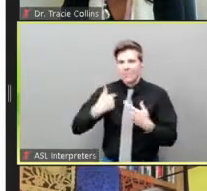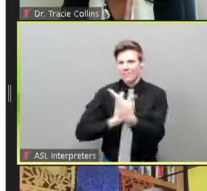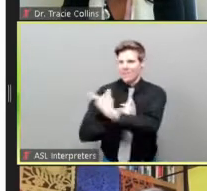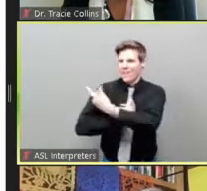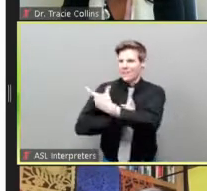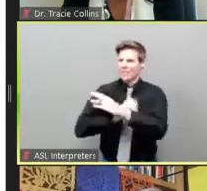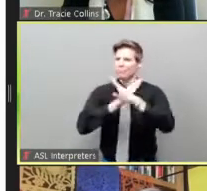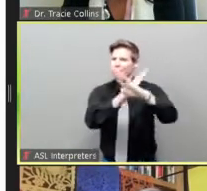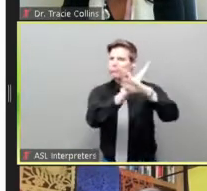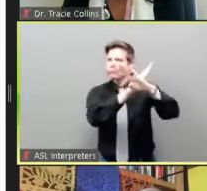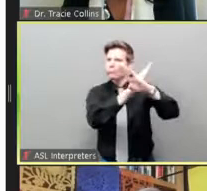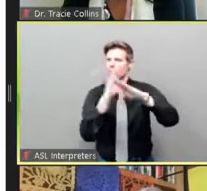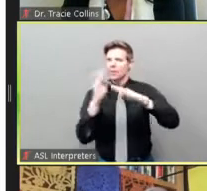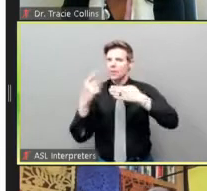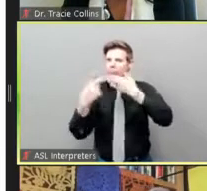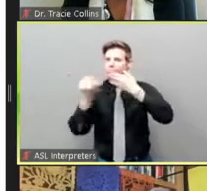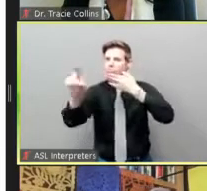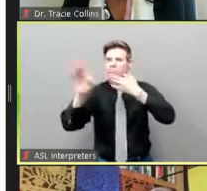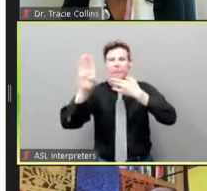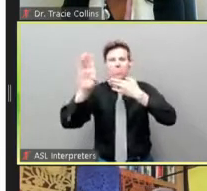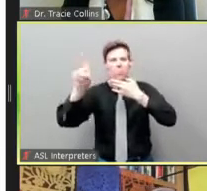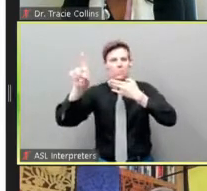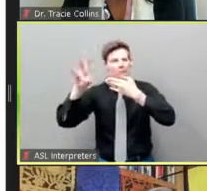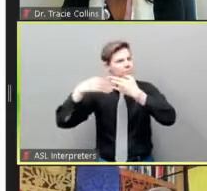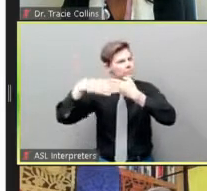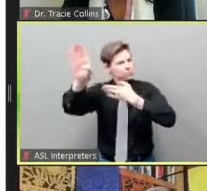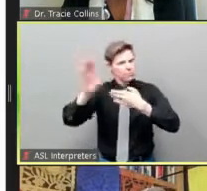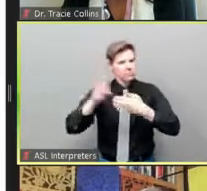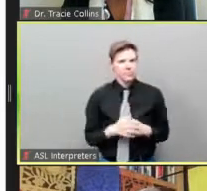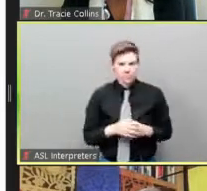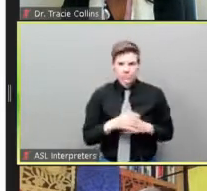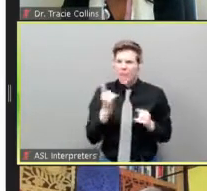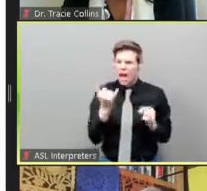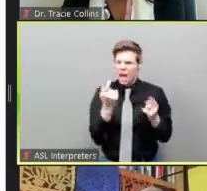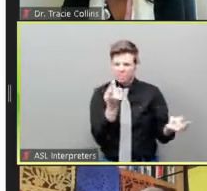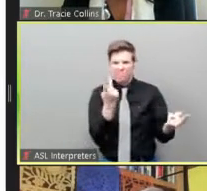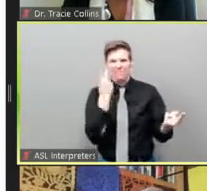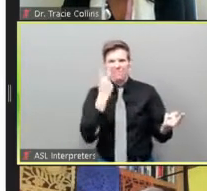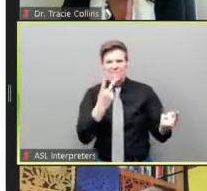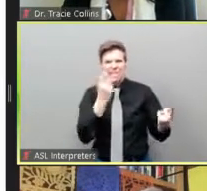Mhm. Okay, back to our epidemiology curves. I know we have some very